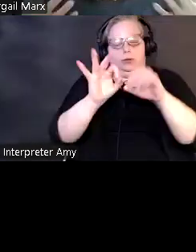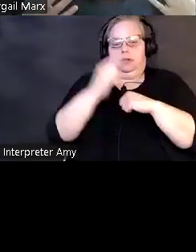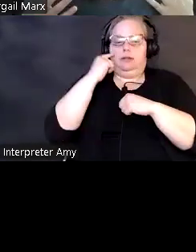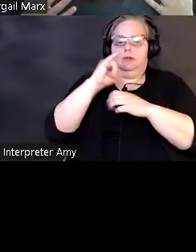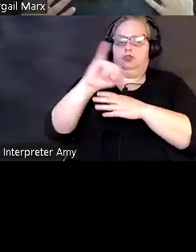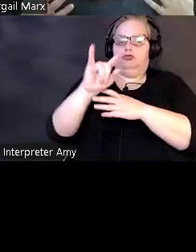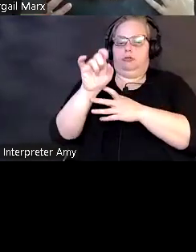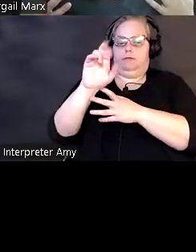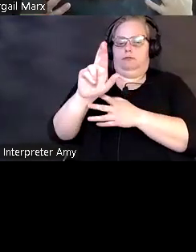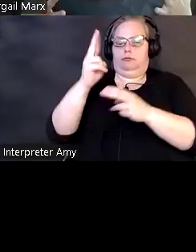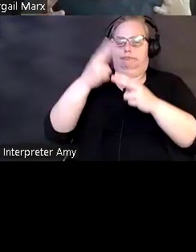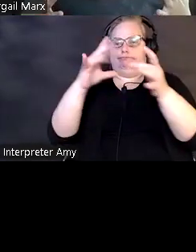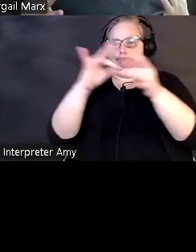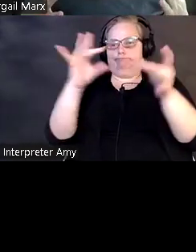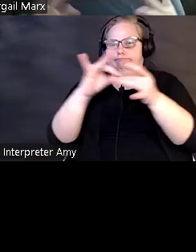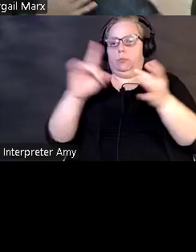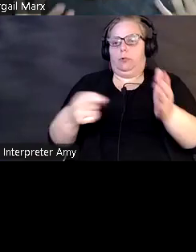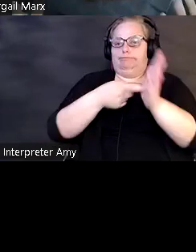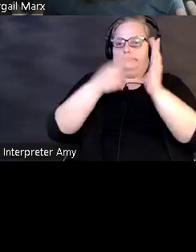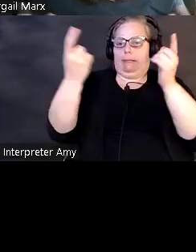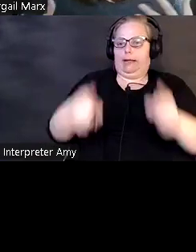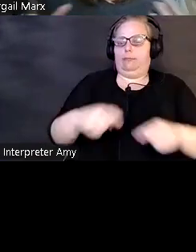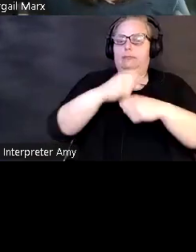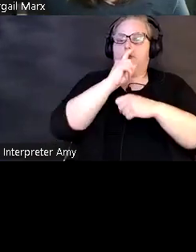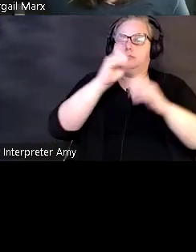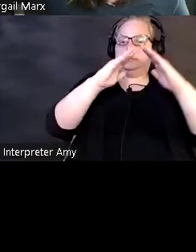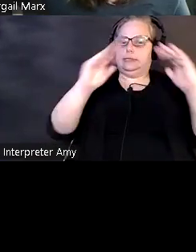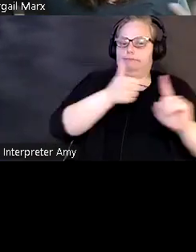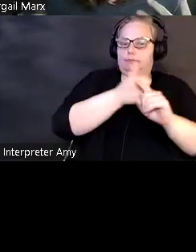to happen in order to make sure a system is used and not abandoned.